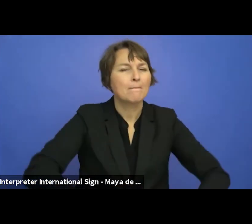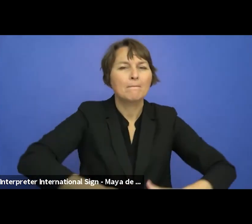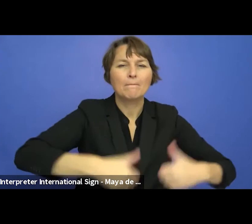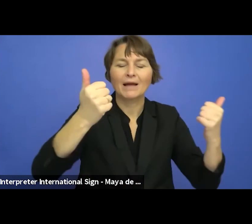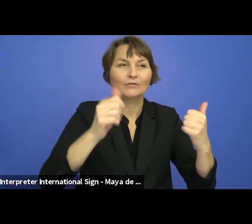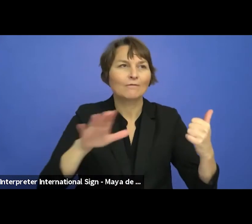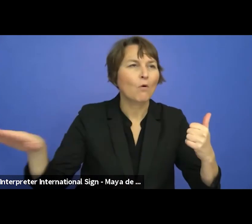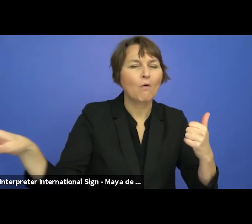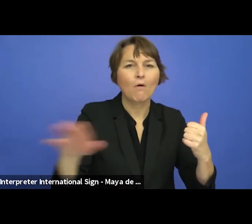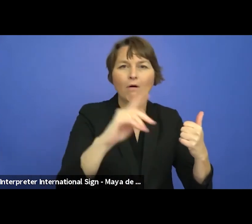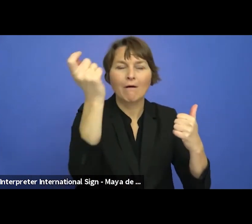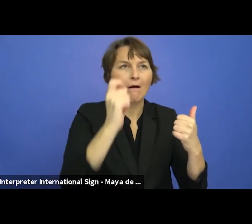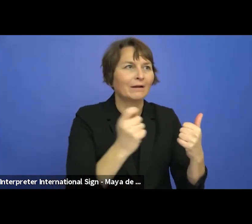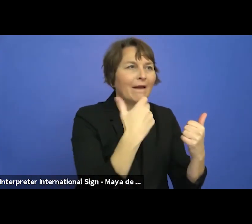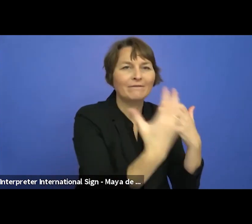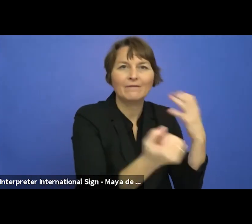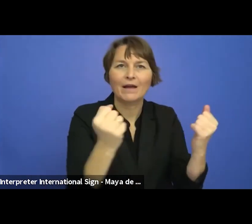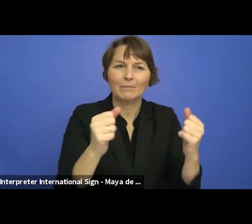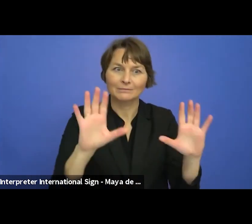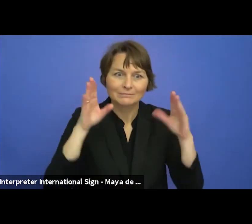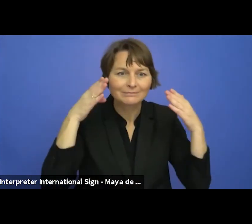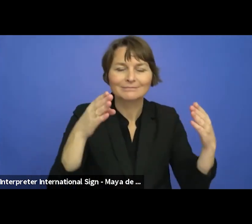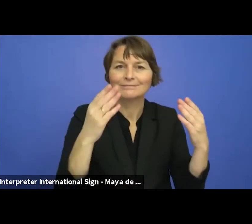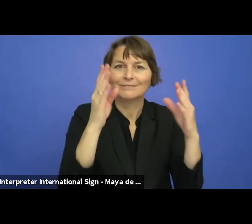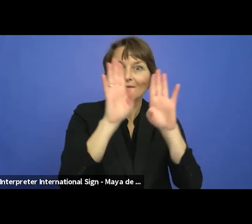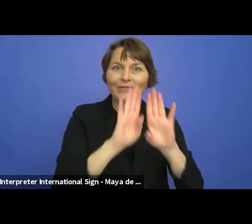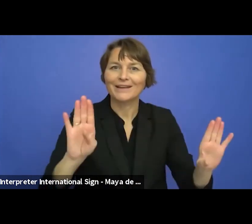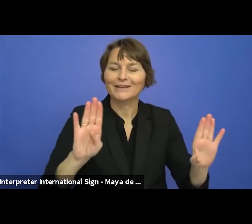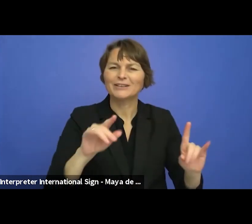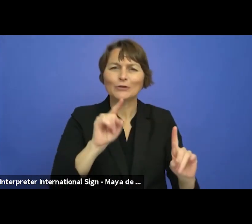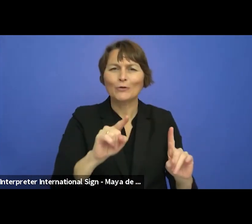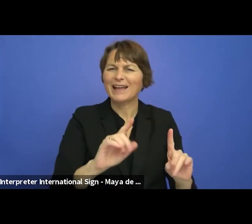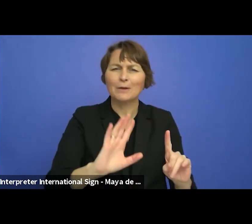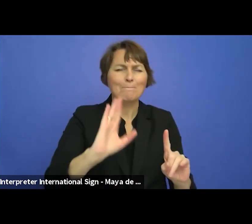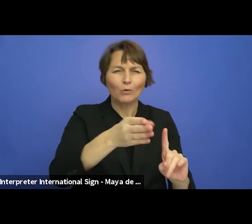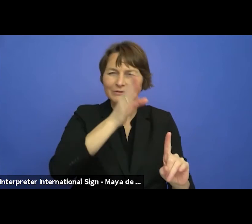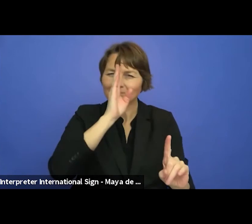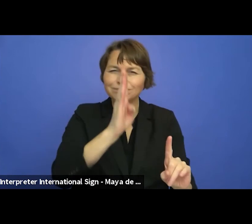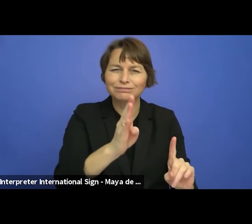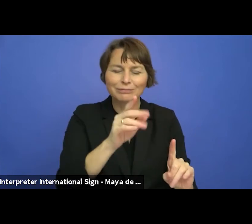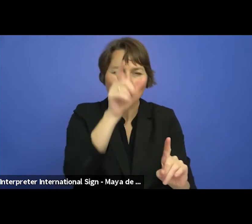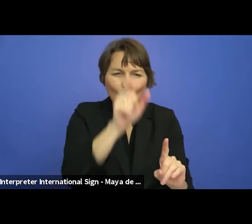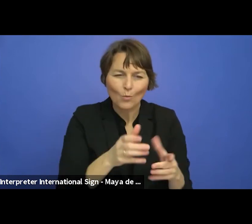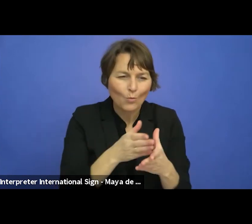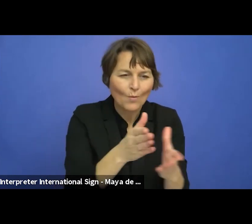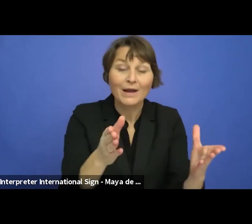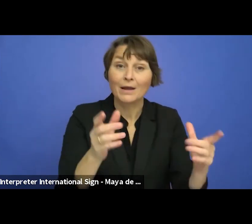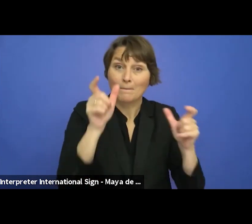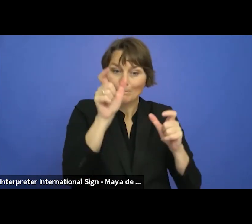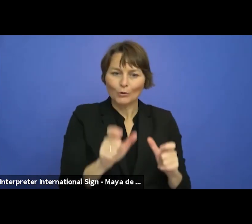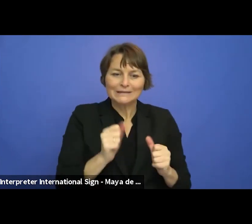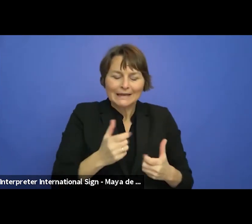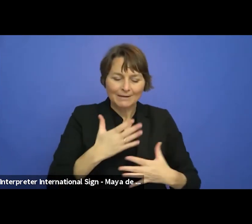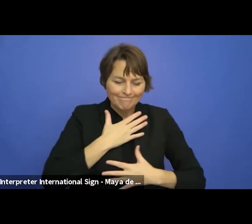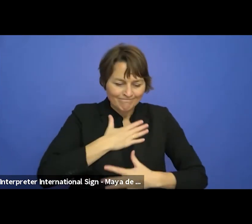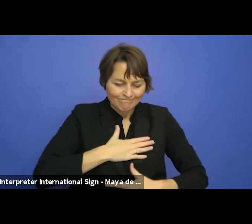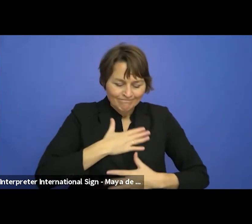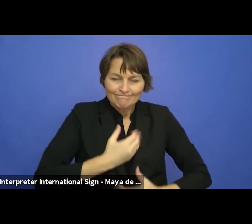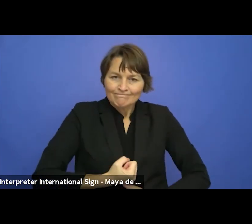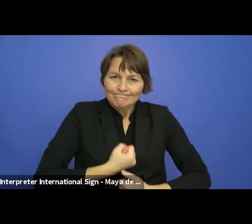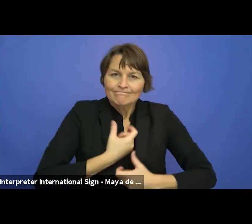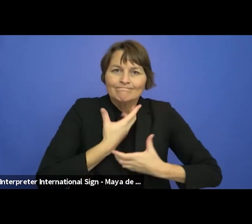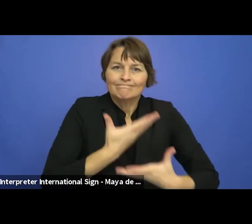the most immediate way in which a human being can share with another the sense of what it is to be